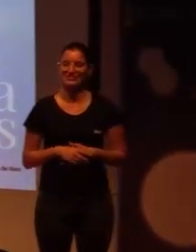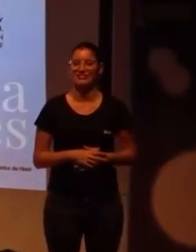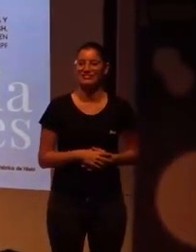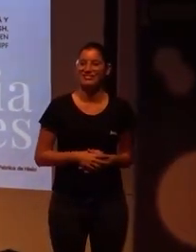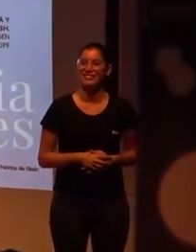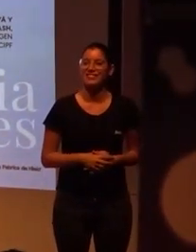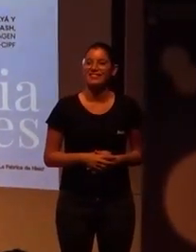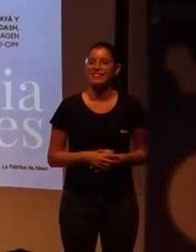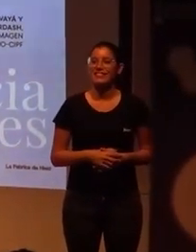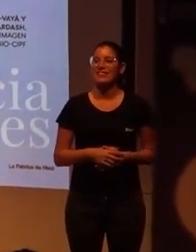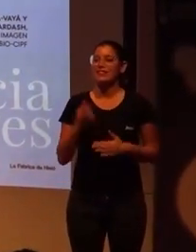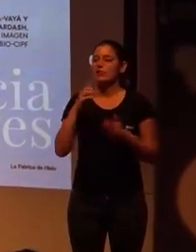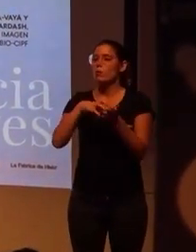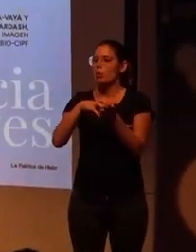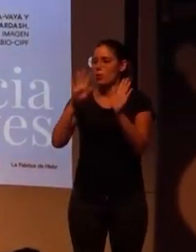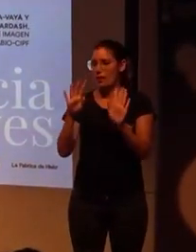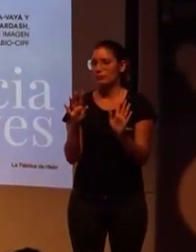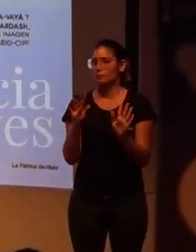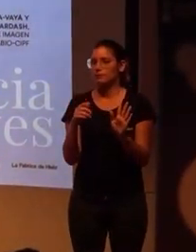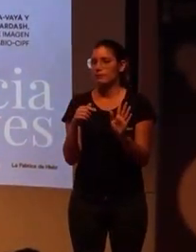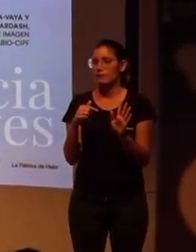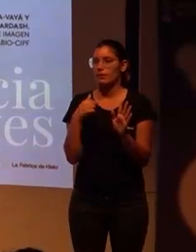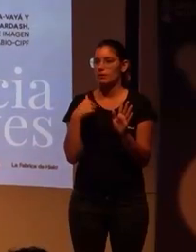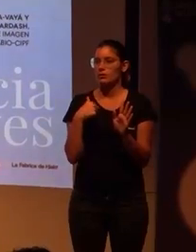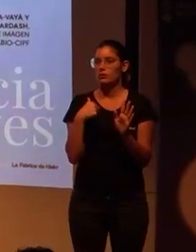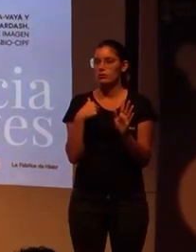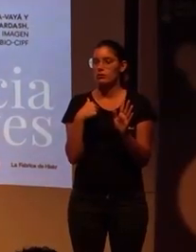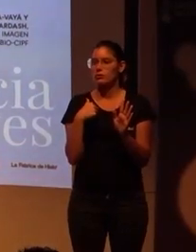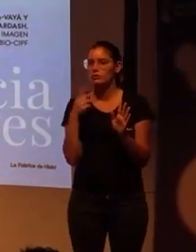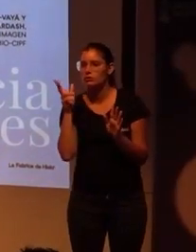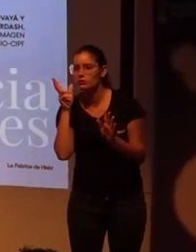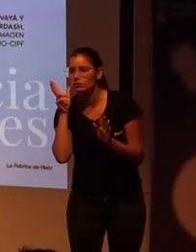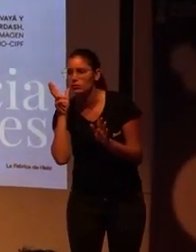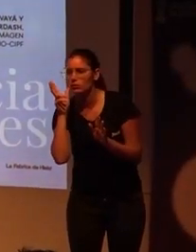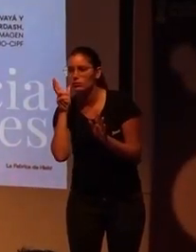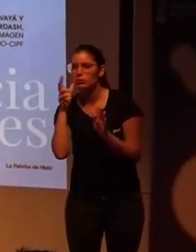My big doubt, a brutal drought is coming, apparently. Pardon? A brutal drought is coming,